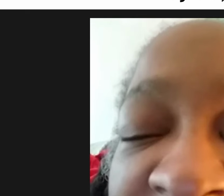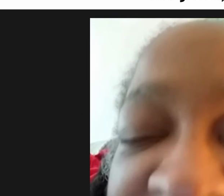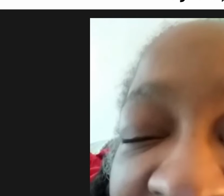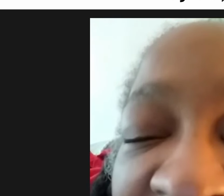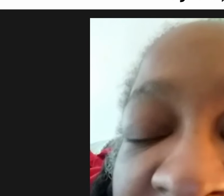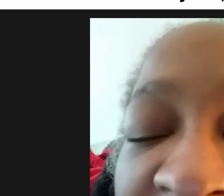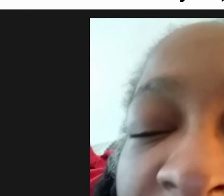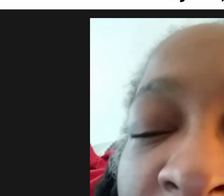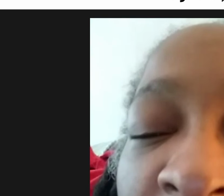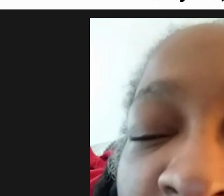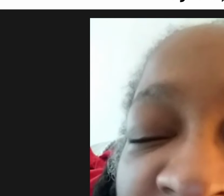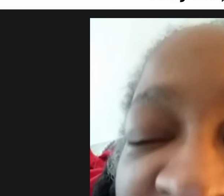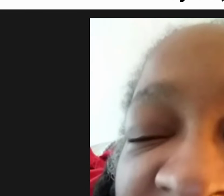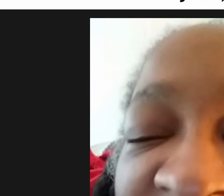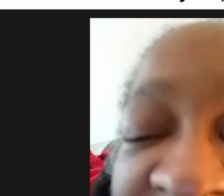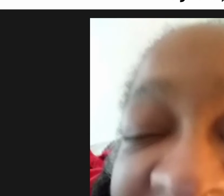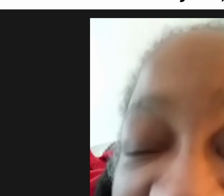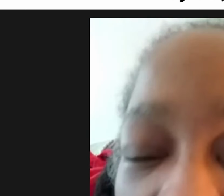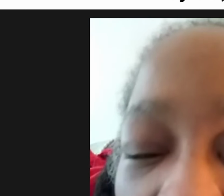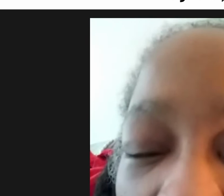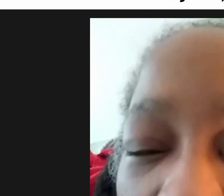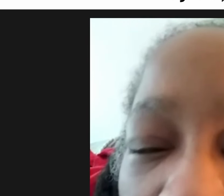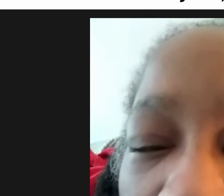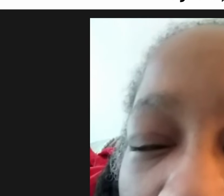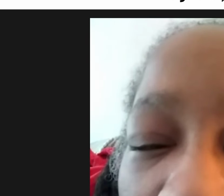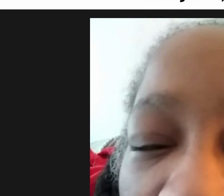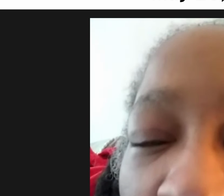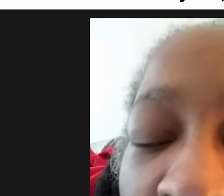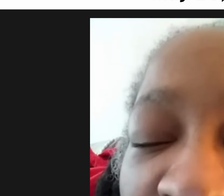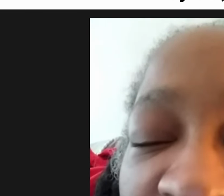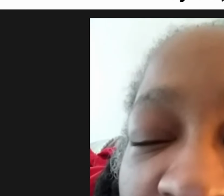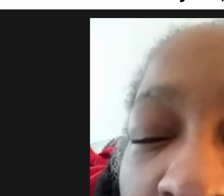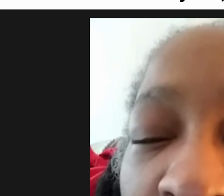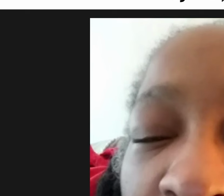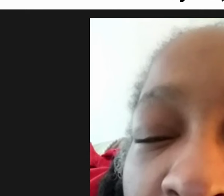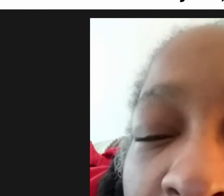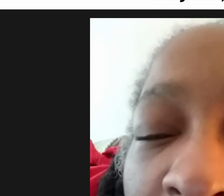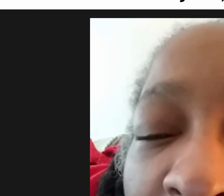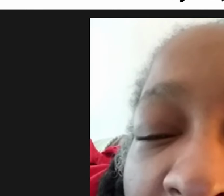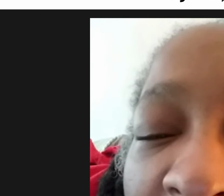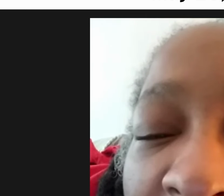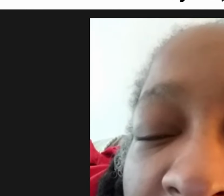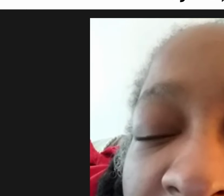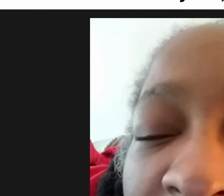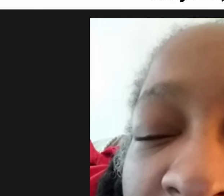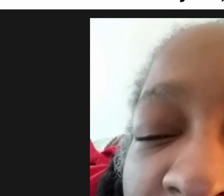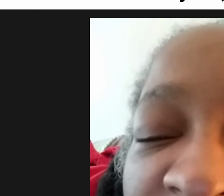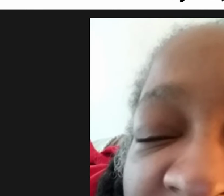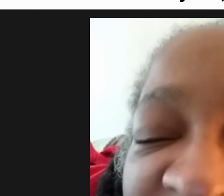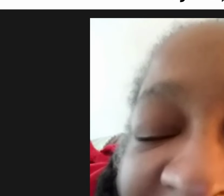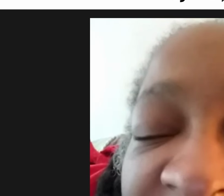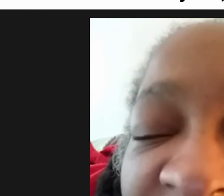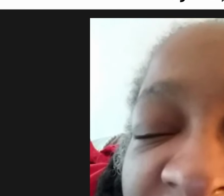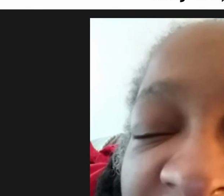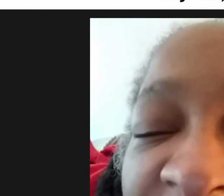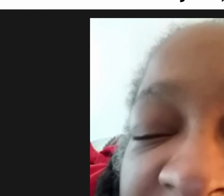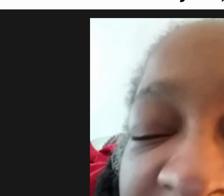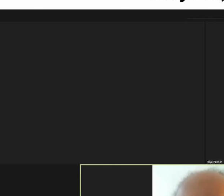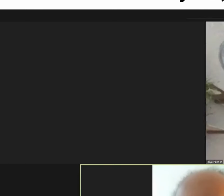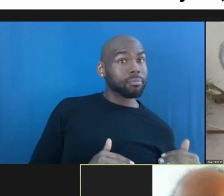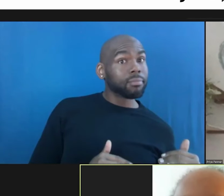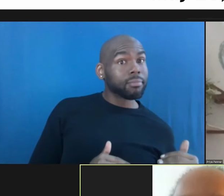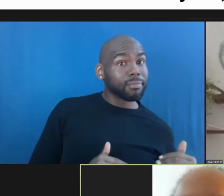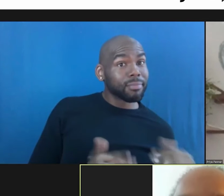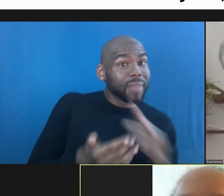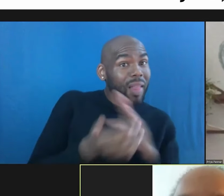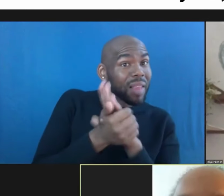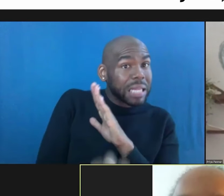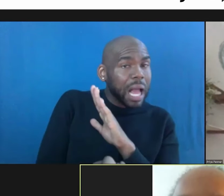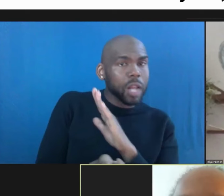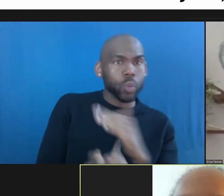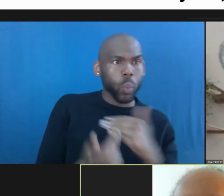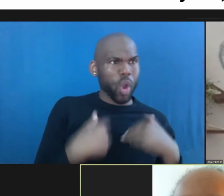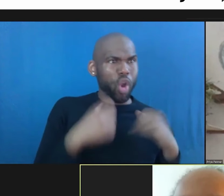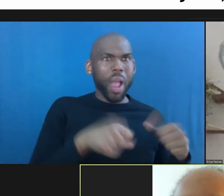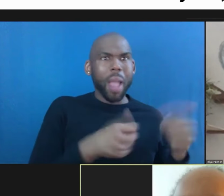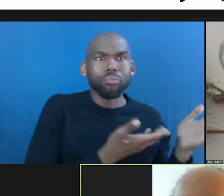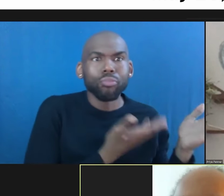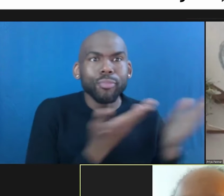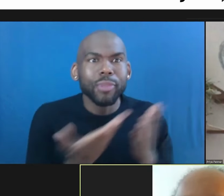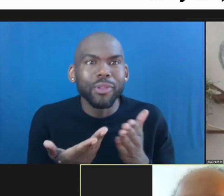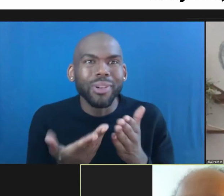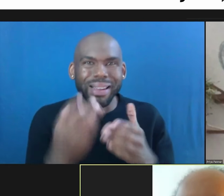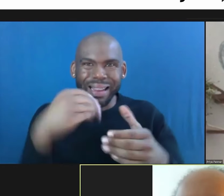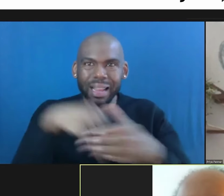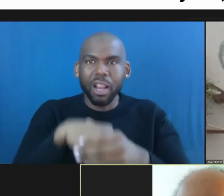Black, we're seen as lesser, and so the talents that we may bring, you know, into the picture